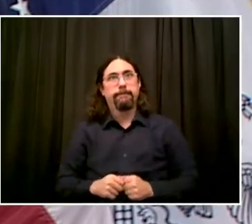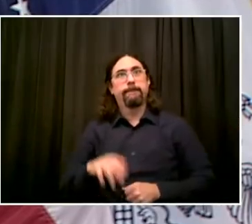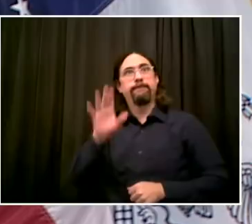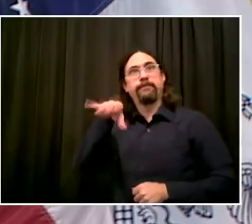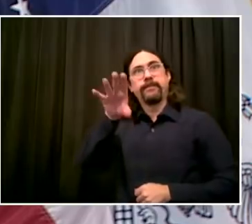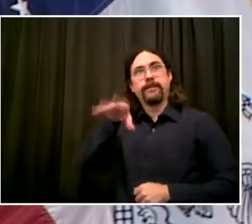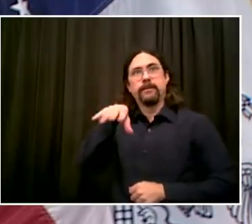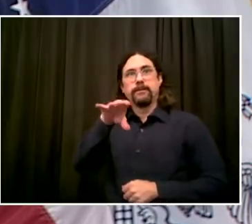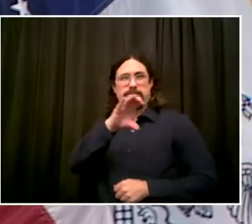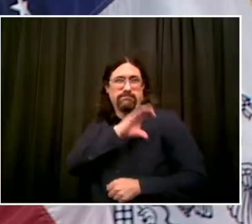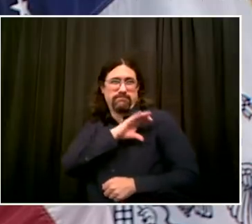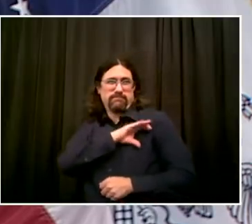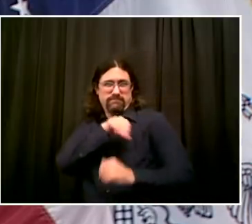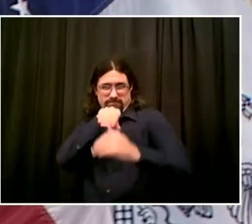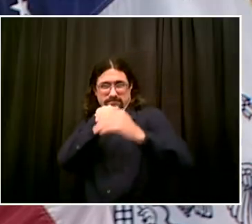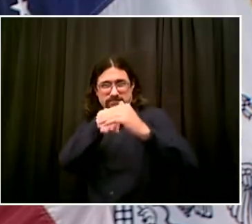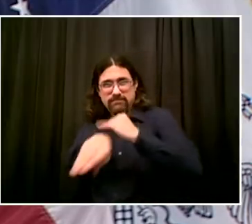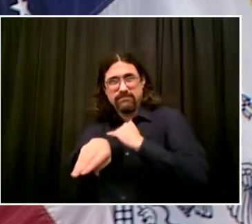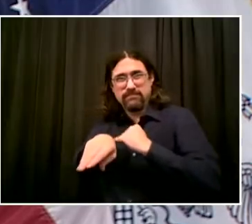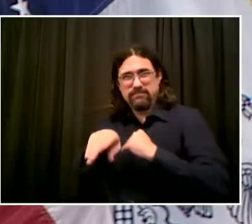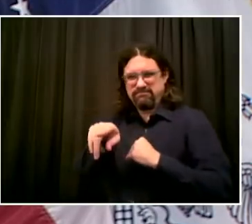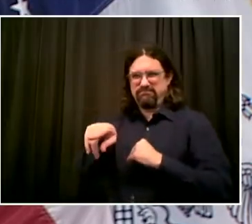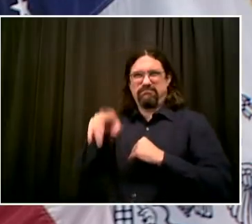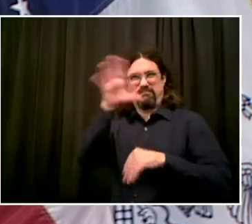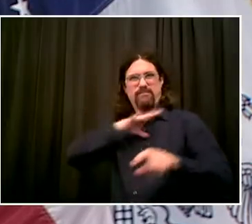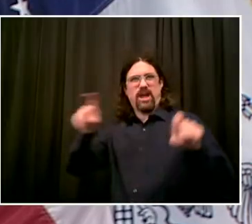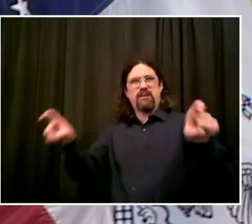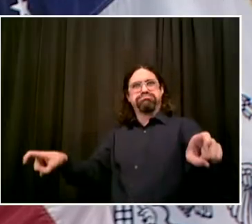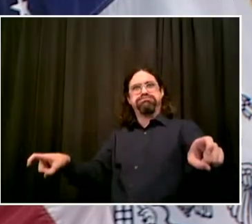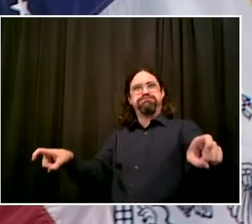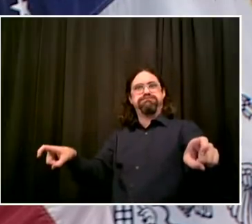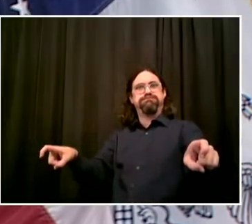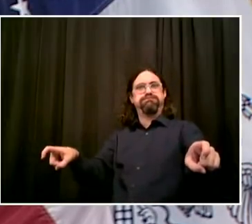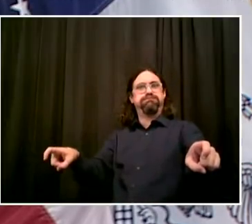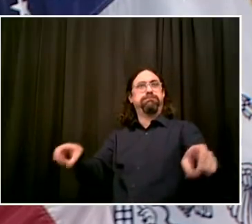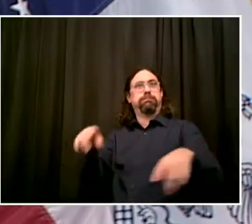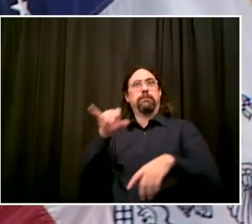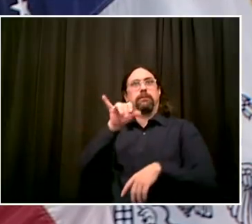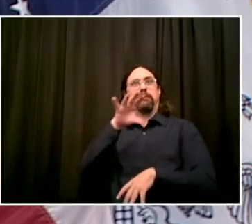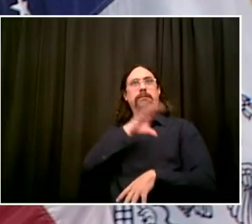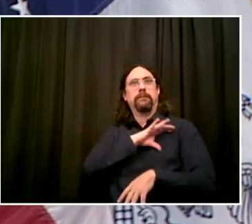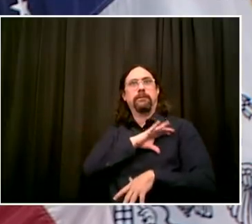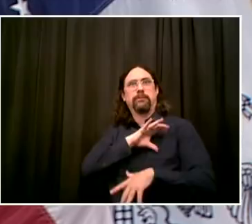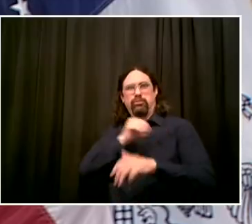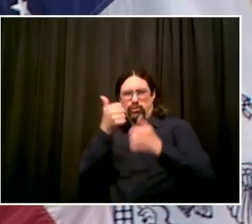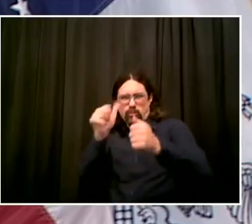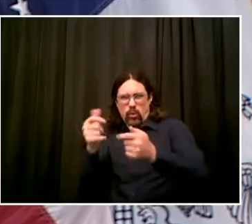VERY AGGRESSIVE PUNCH.